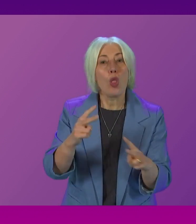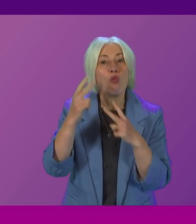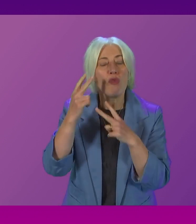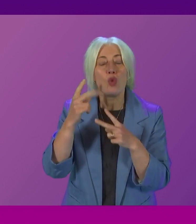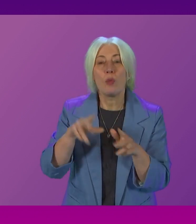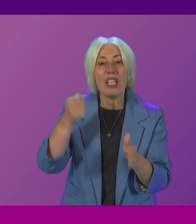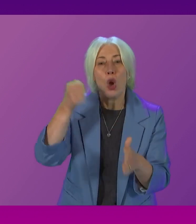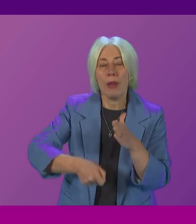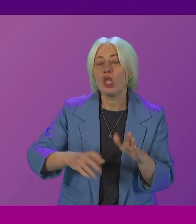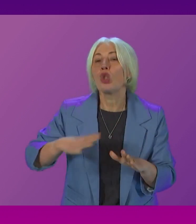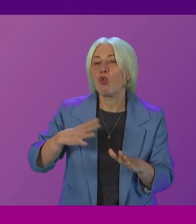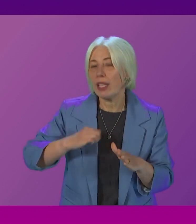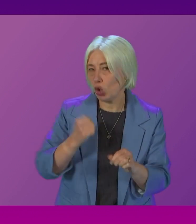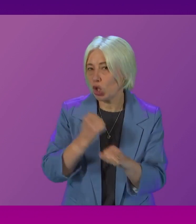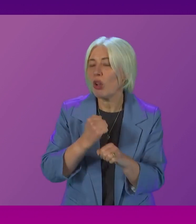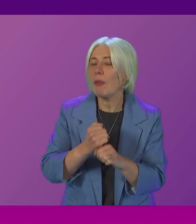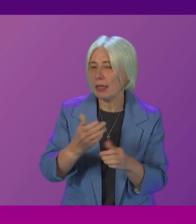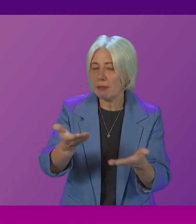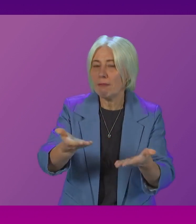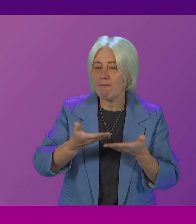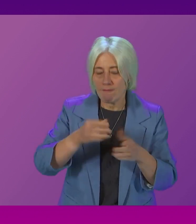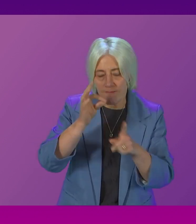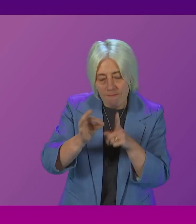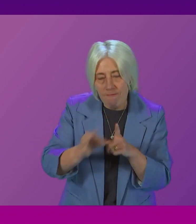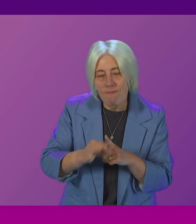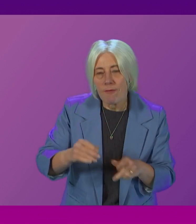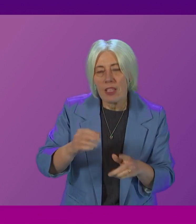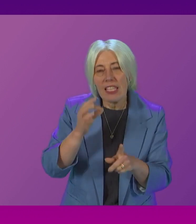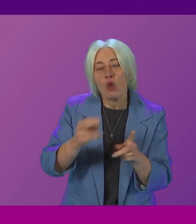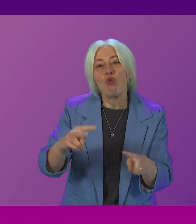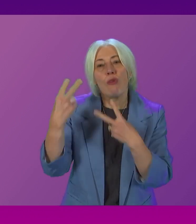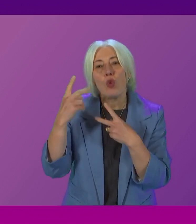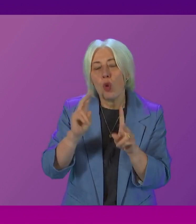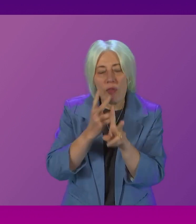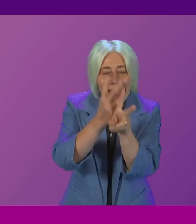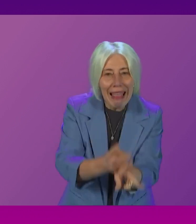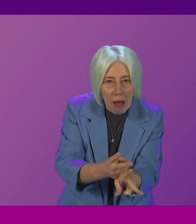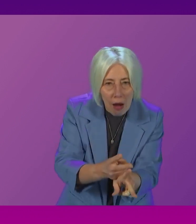been commissioned by the Scottish Government included detailed reviews of care. We understand